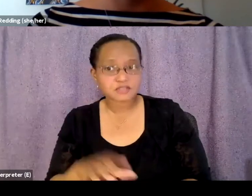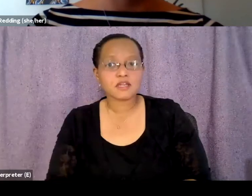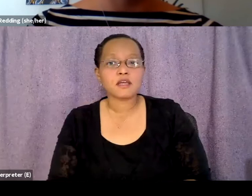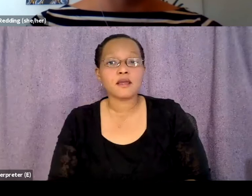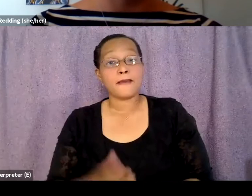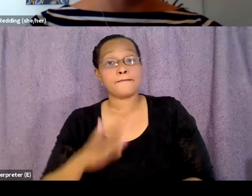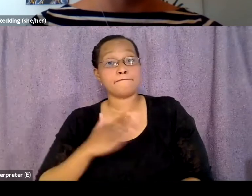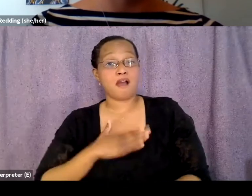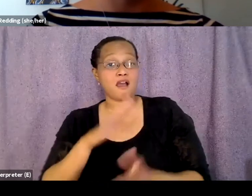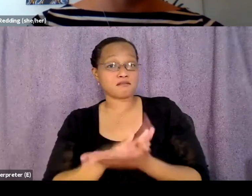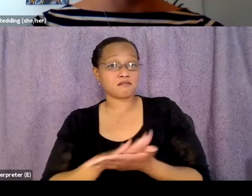career in particular navigating.